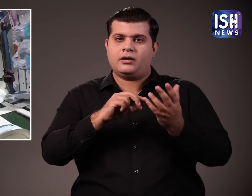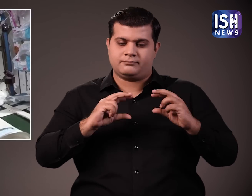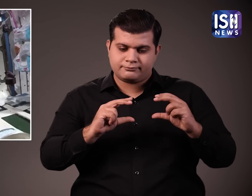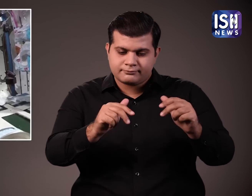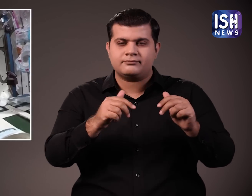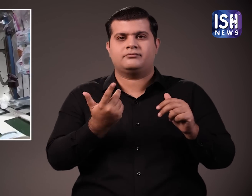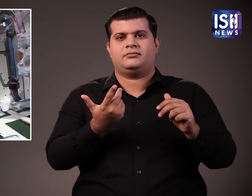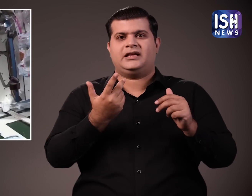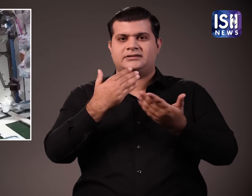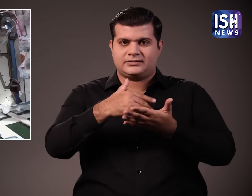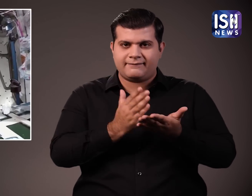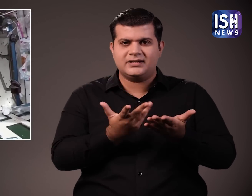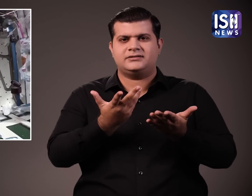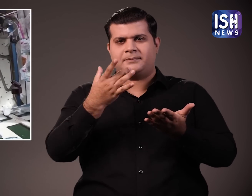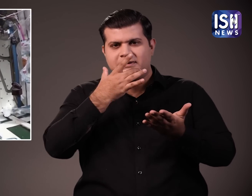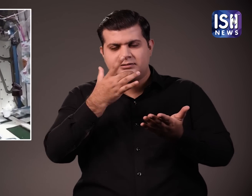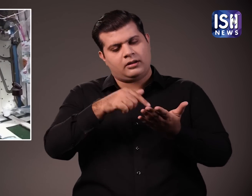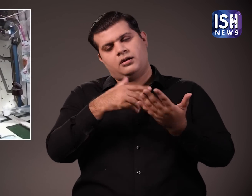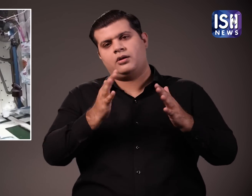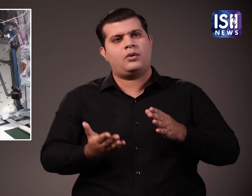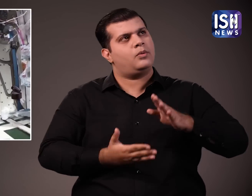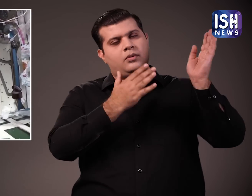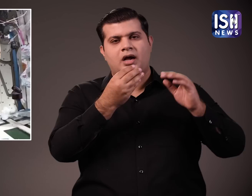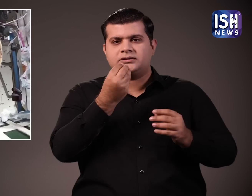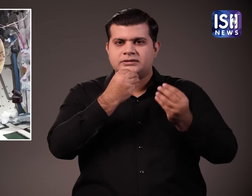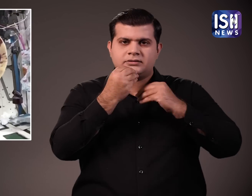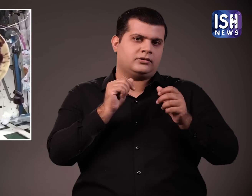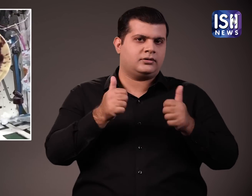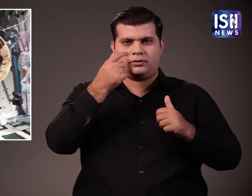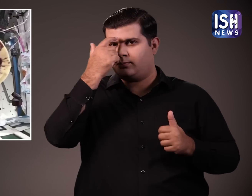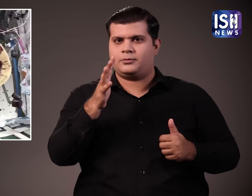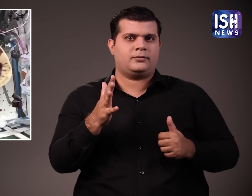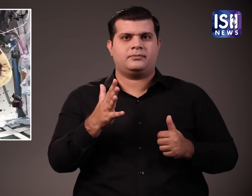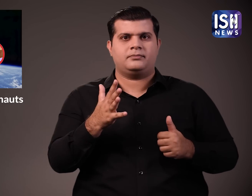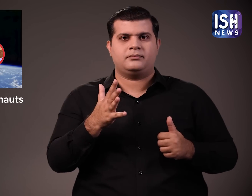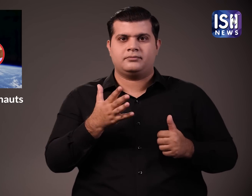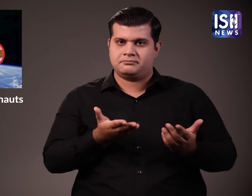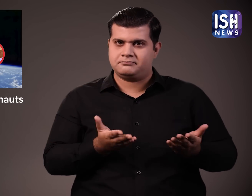The tortillas can be rolled, eaten as a sandwich or a pizza.